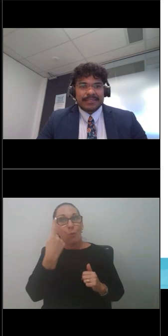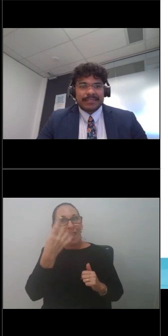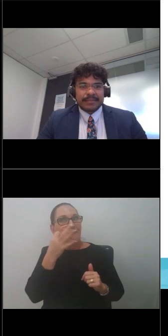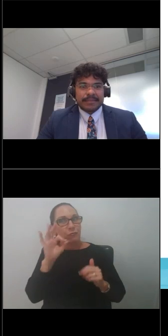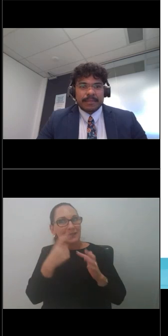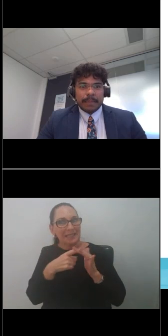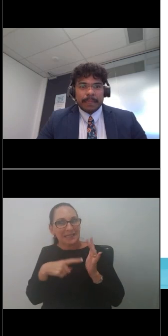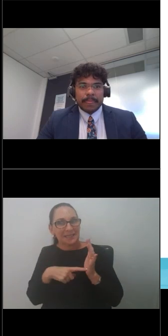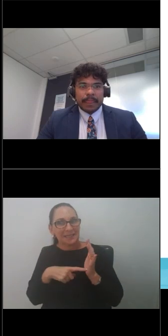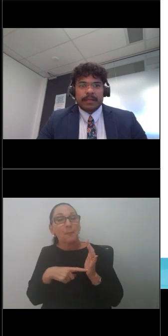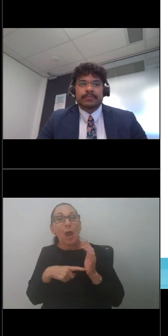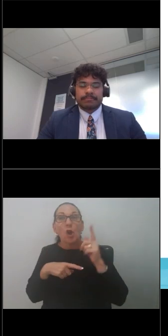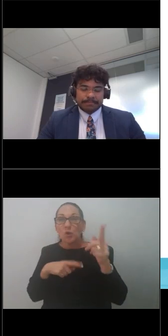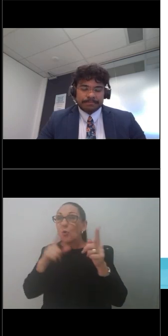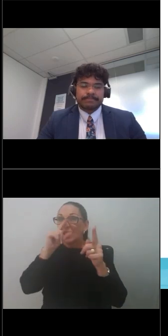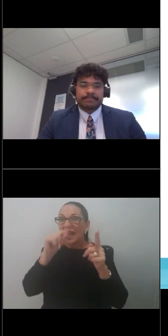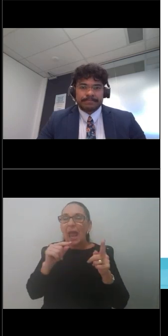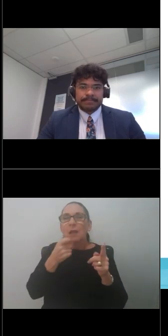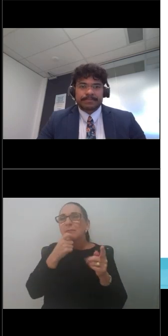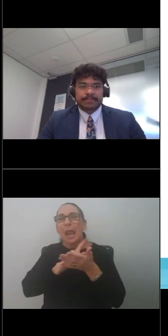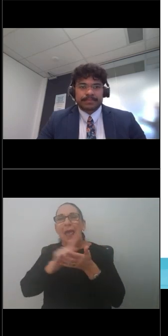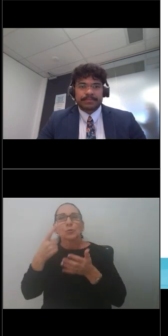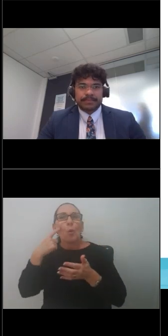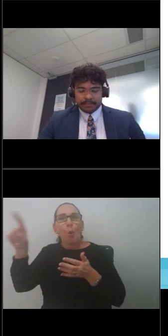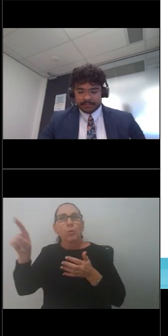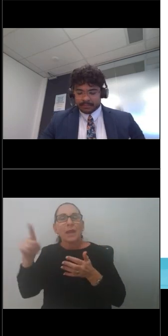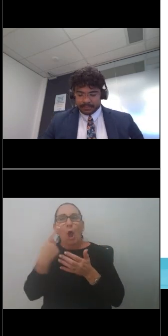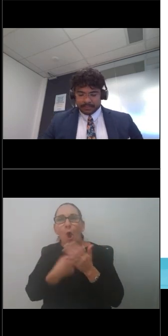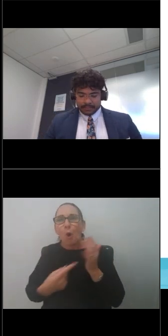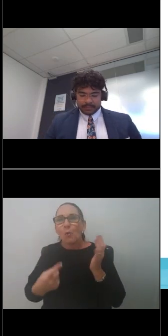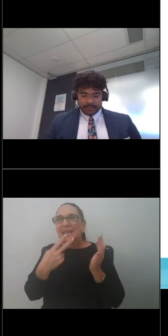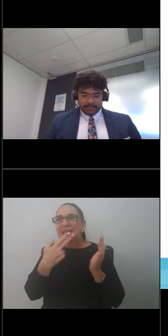stickers or just a pack of wallet cards or you might want a second set of story cards for your